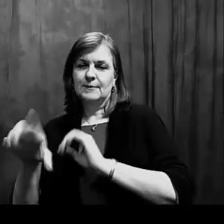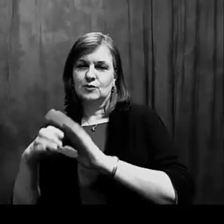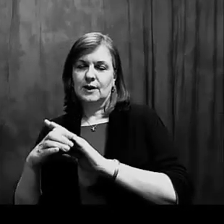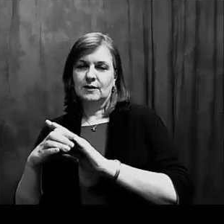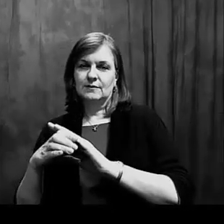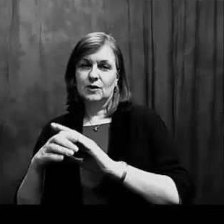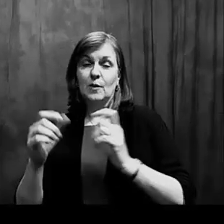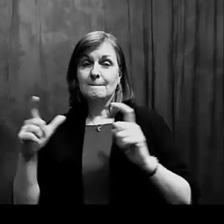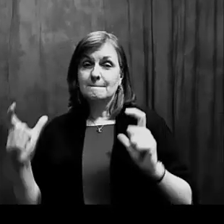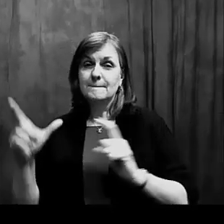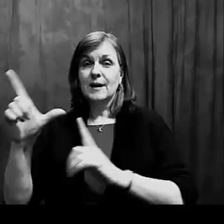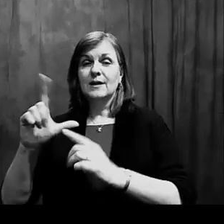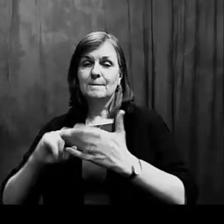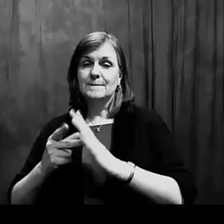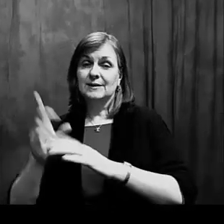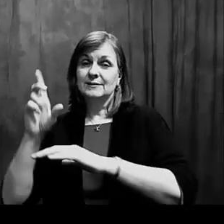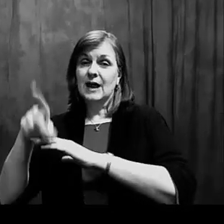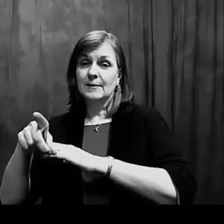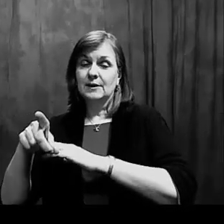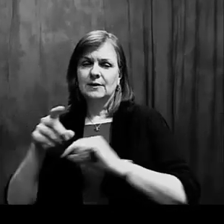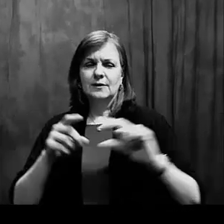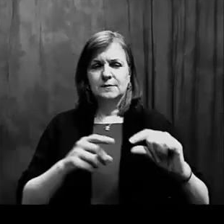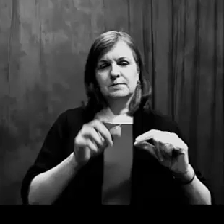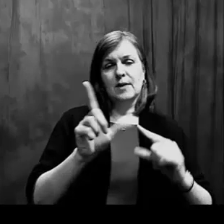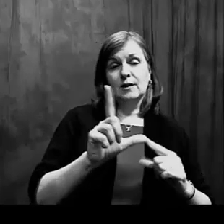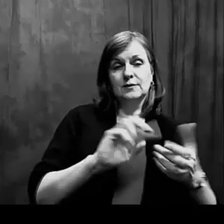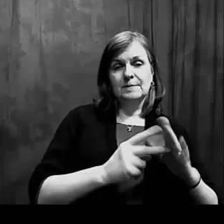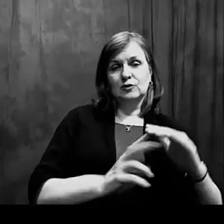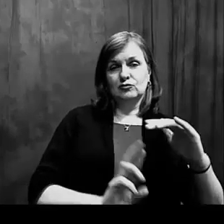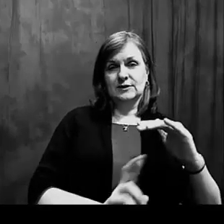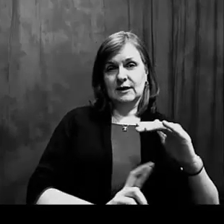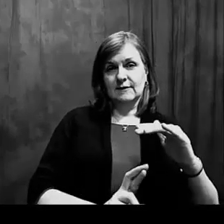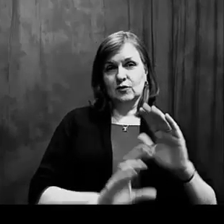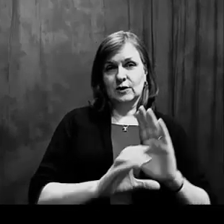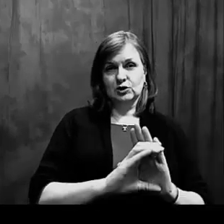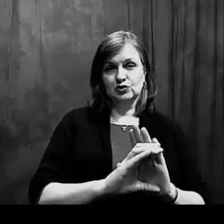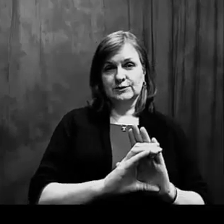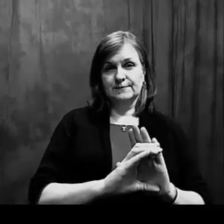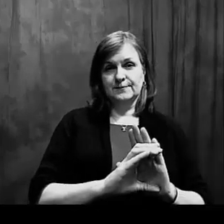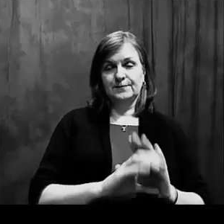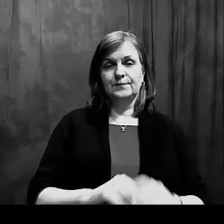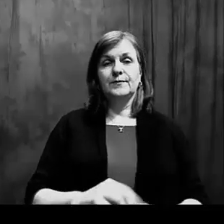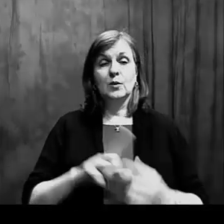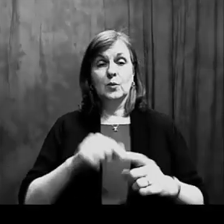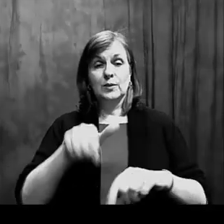because this indicates to us that this is the recess trait --- yellow [big Y]